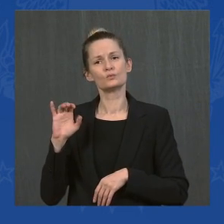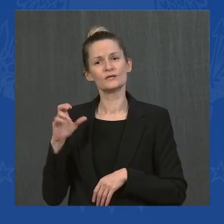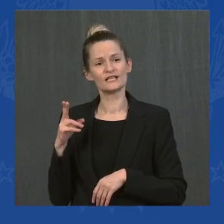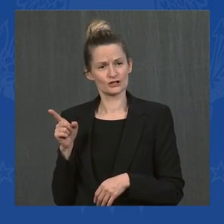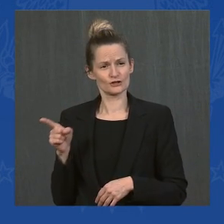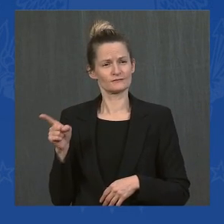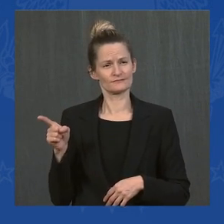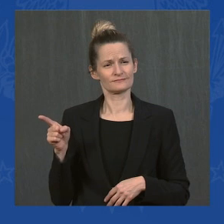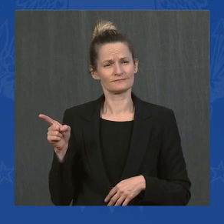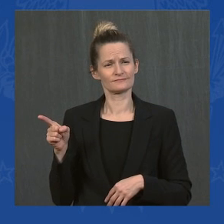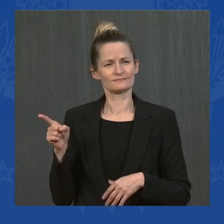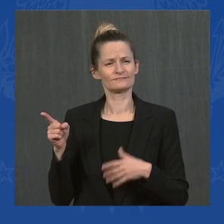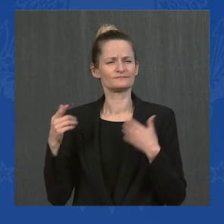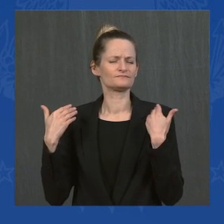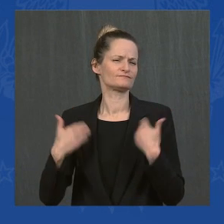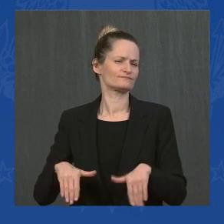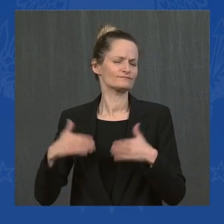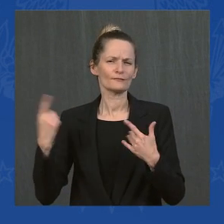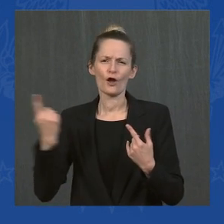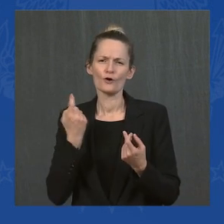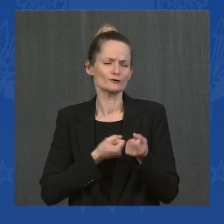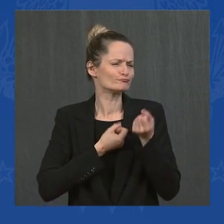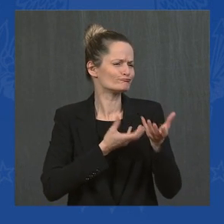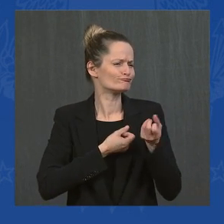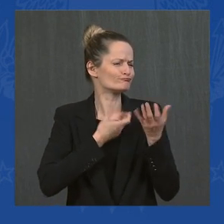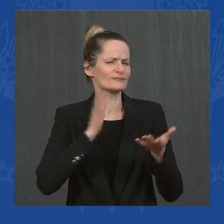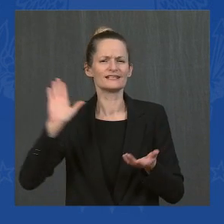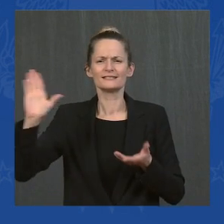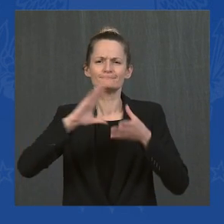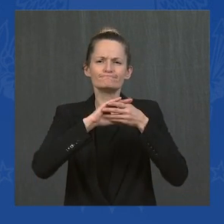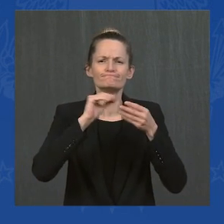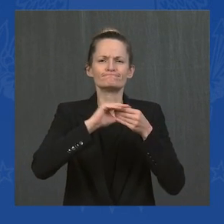all the way back from my Great-grandfather Blewitt who was a mining engineer,